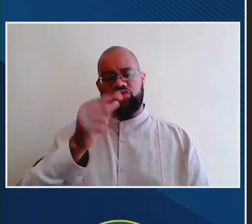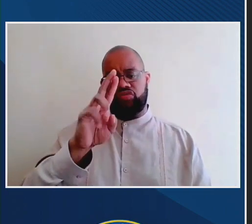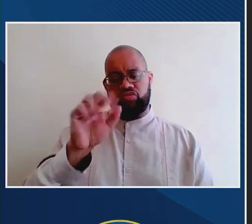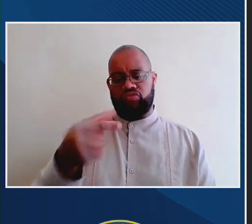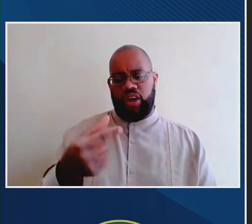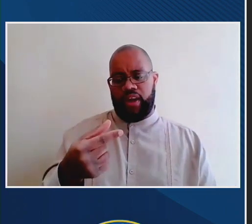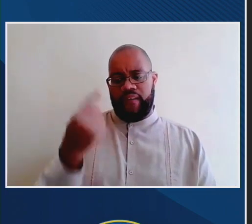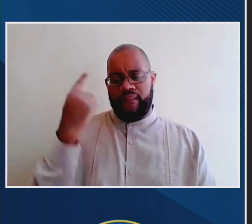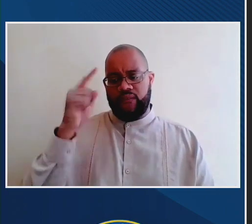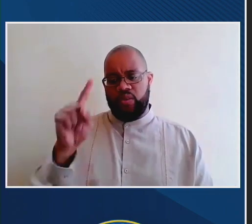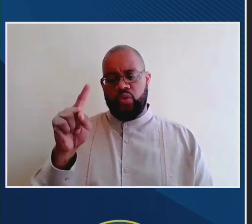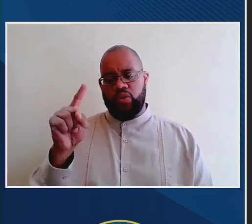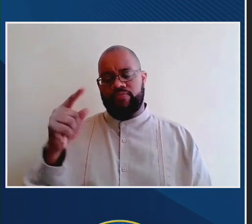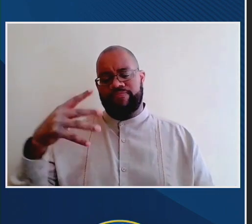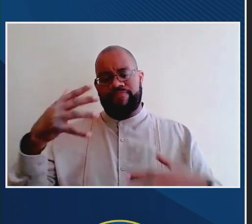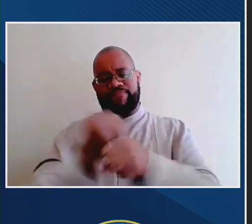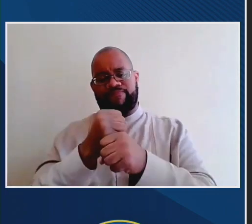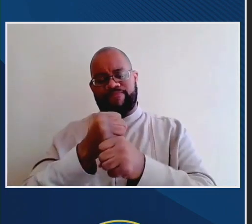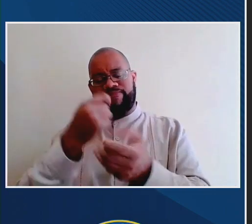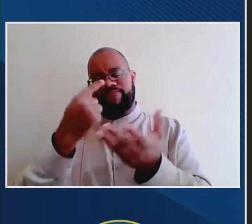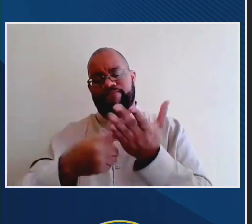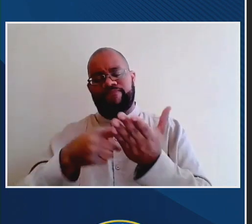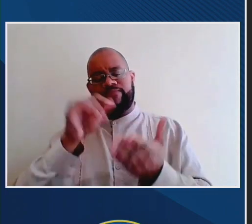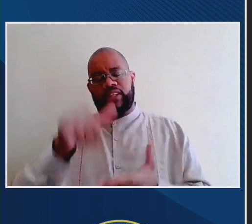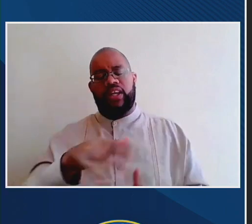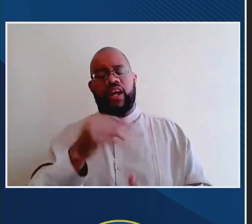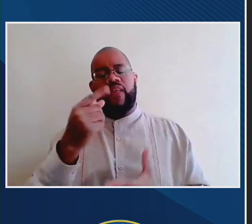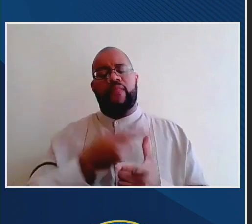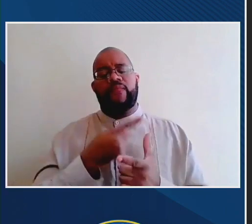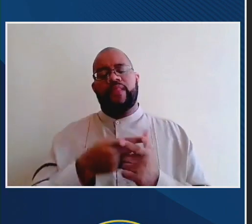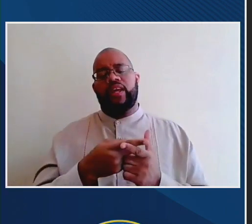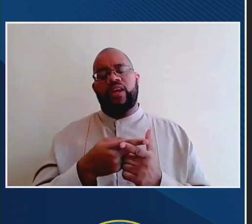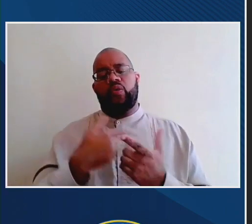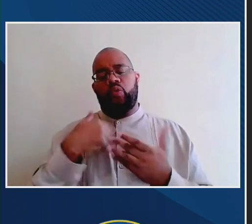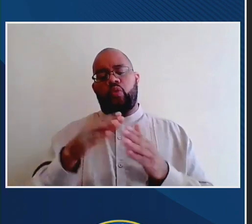an overview of it, and then we'll open it up for discussion.